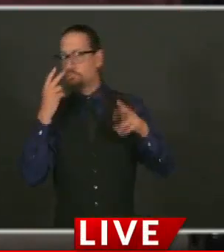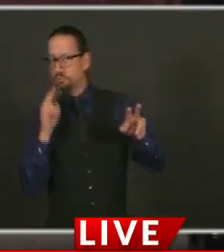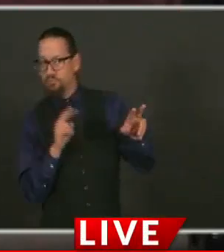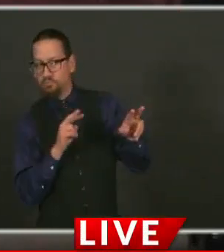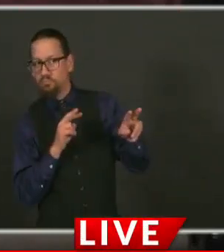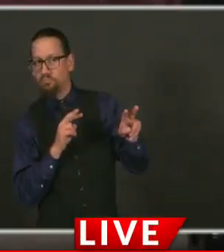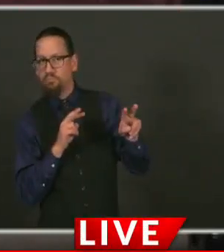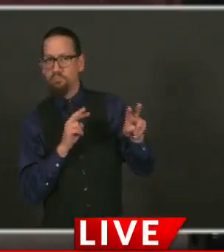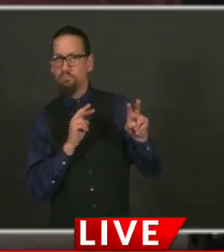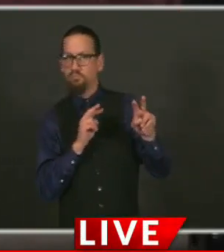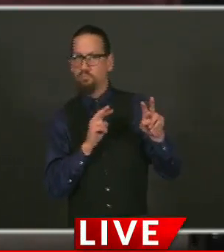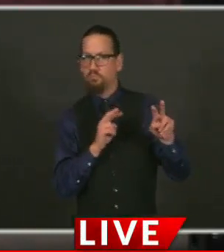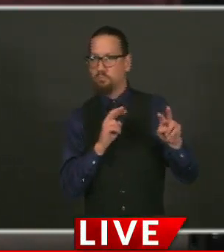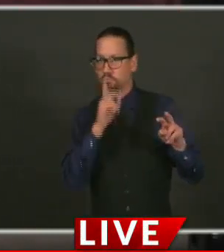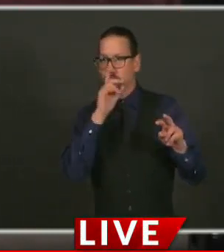WILL NOT GET THERE.